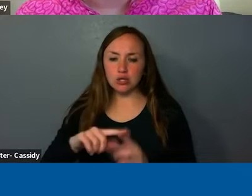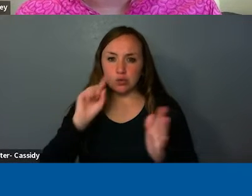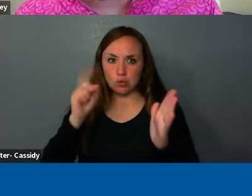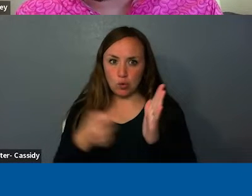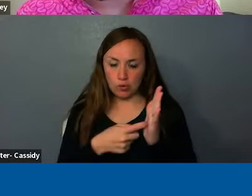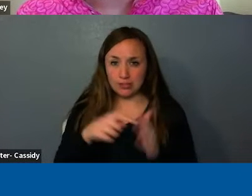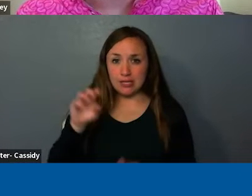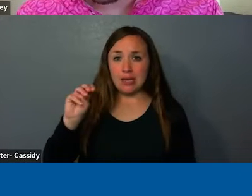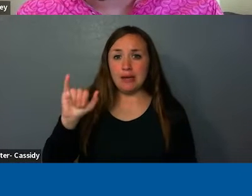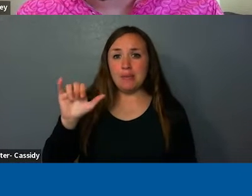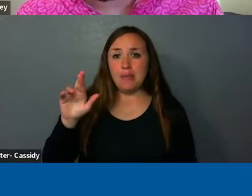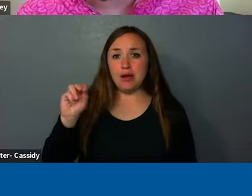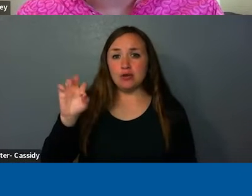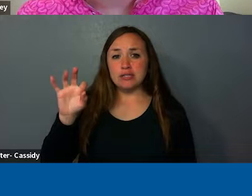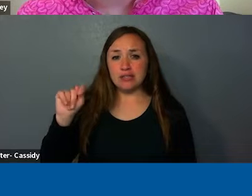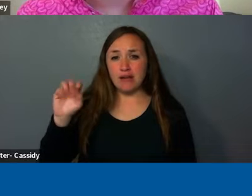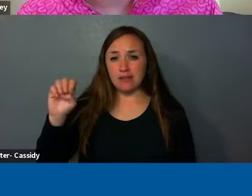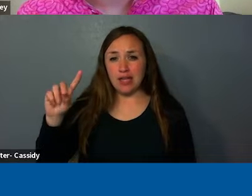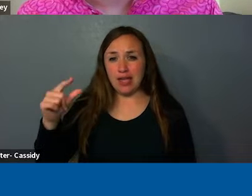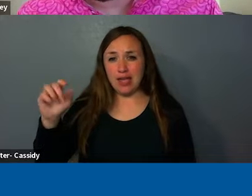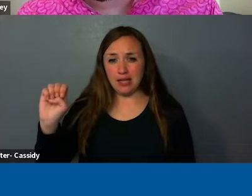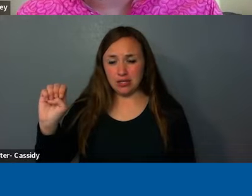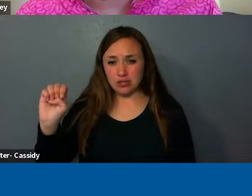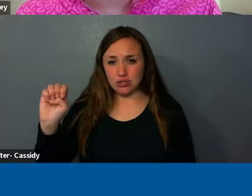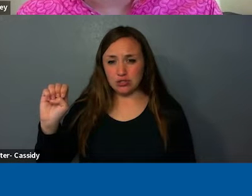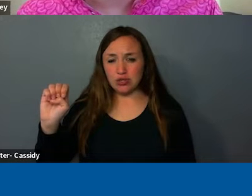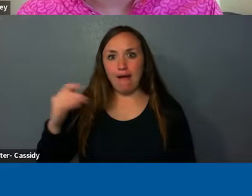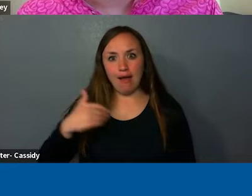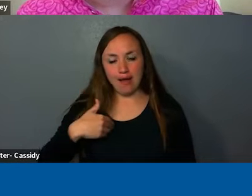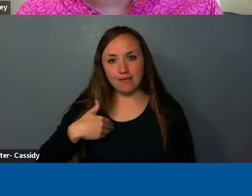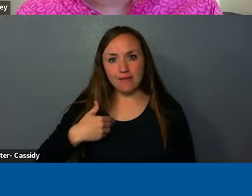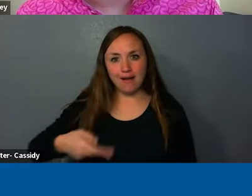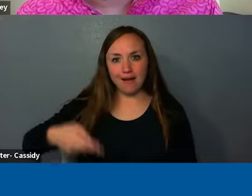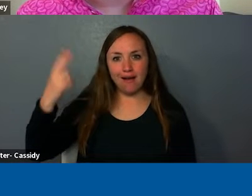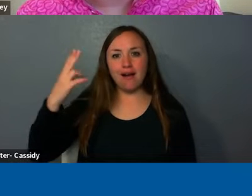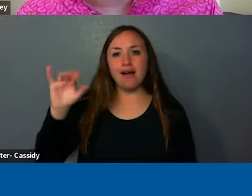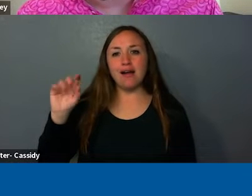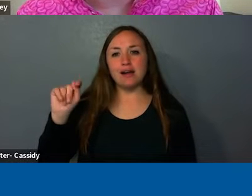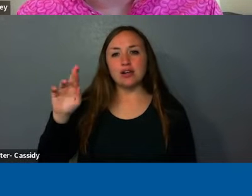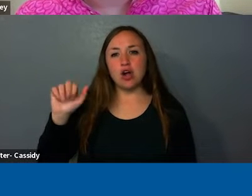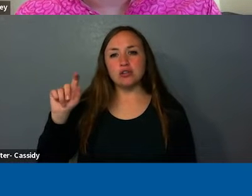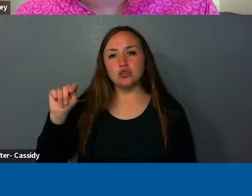has backwards compatibility for high contrast mode, whereas high contrast mode